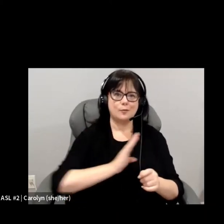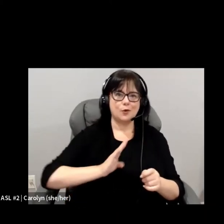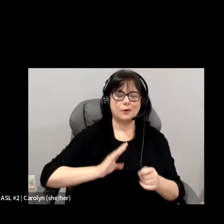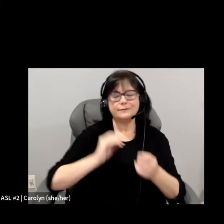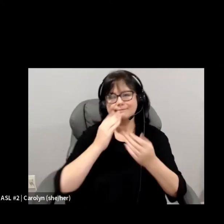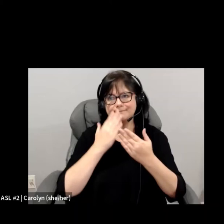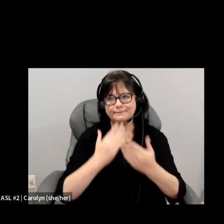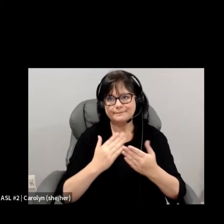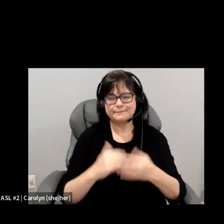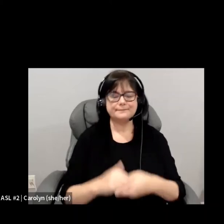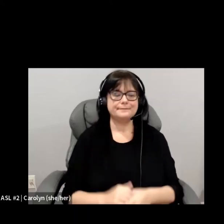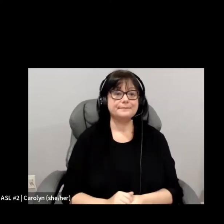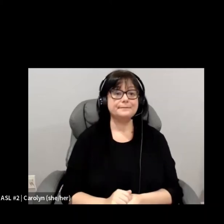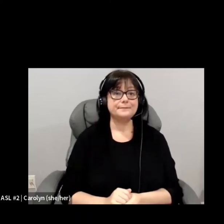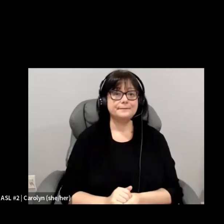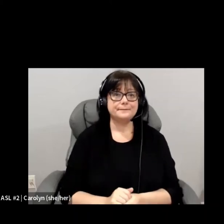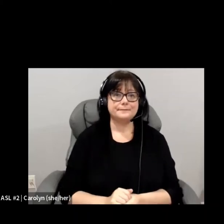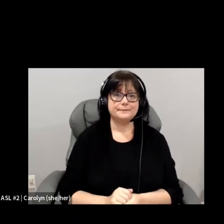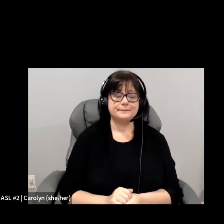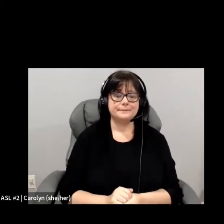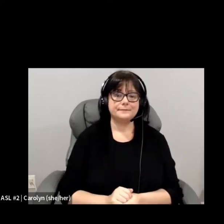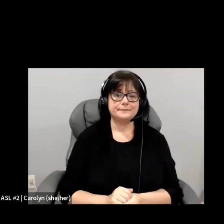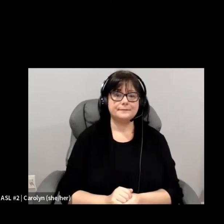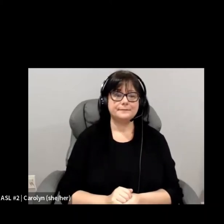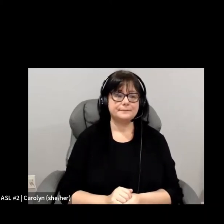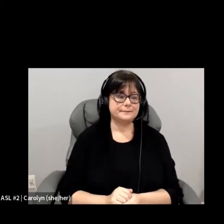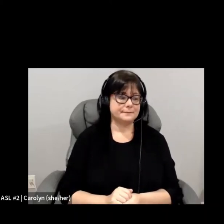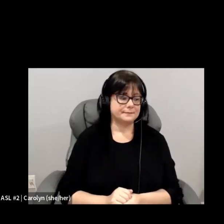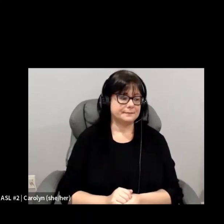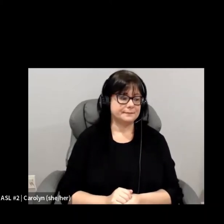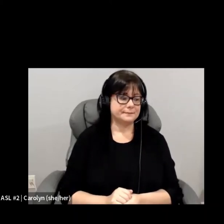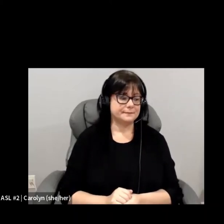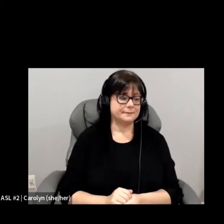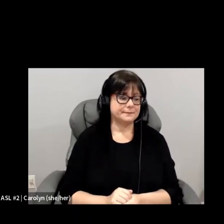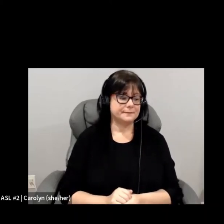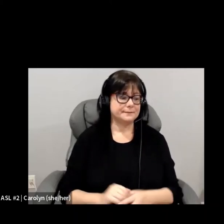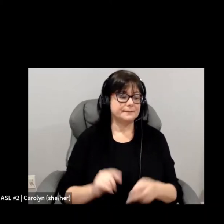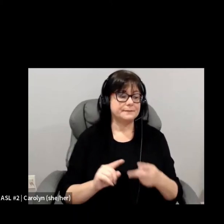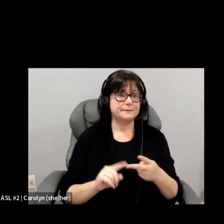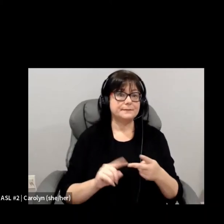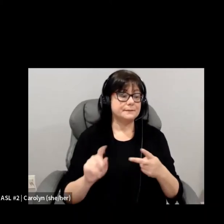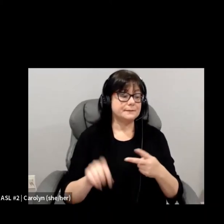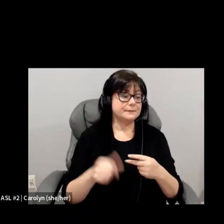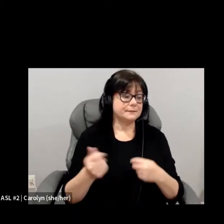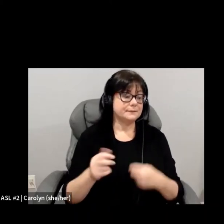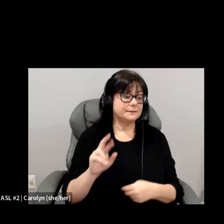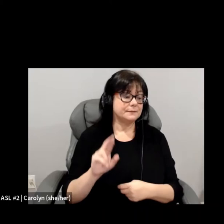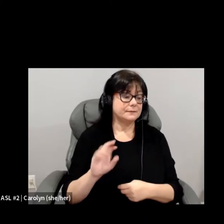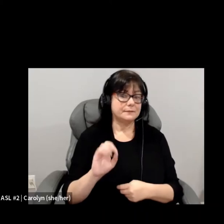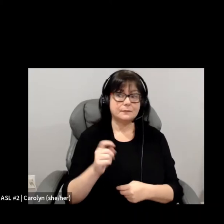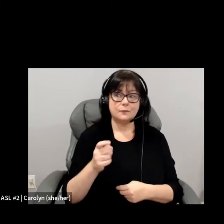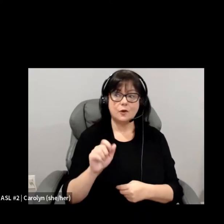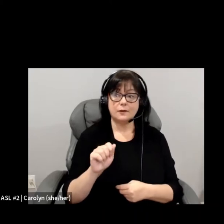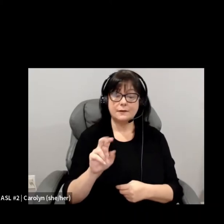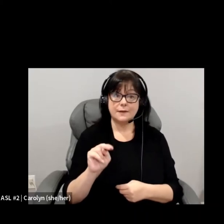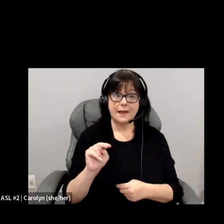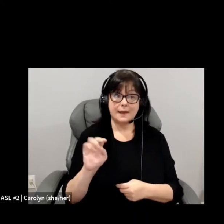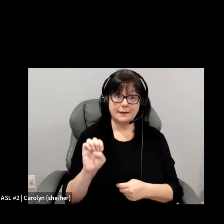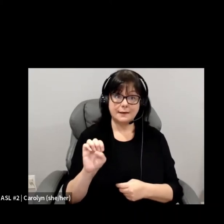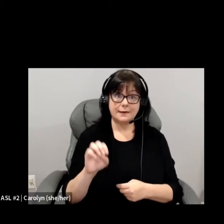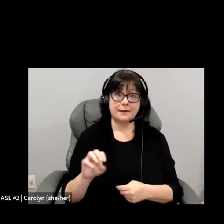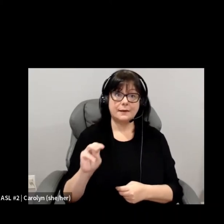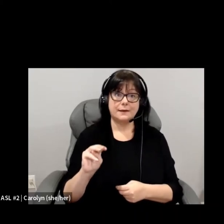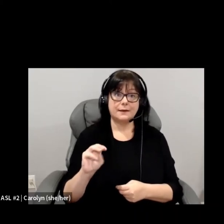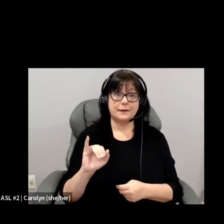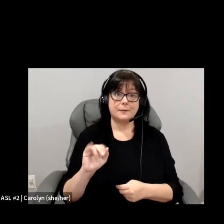THE OTHER OUTGOING BOARD MEMBER IS ROXANNE MYKITIUK.